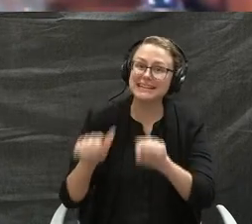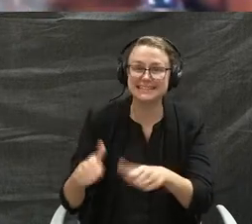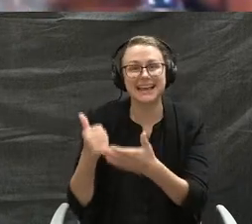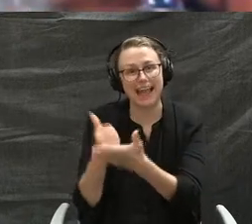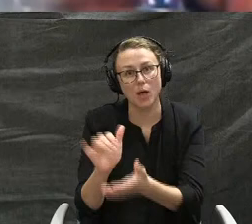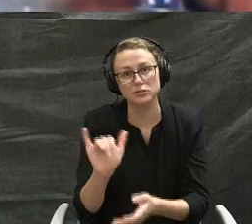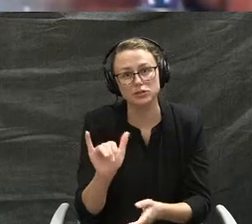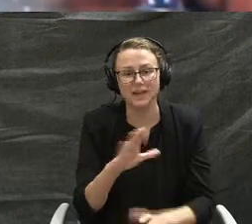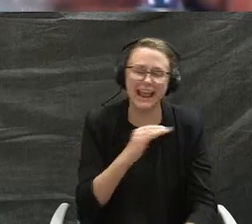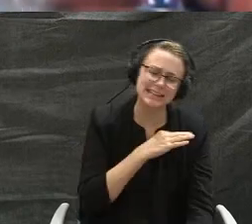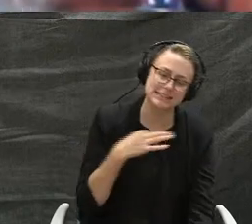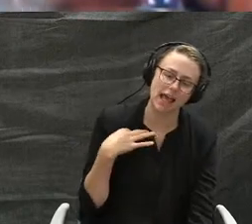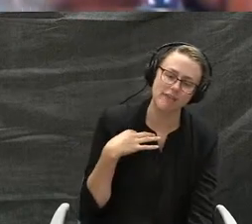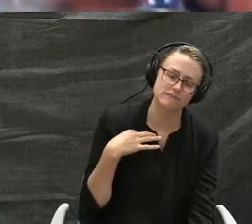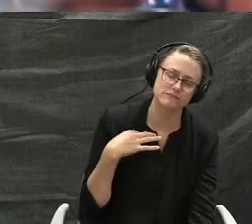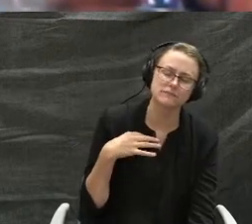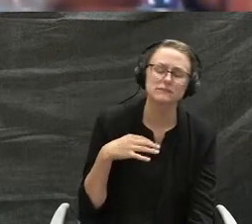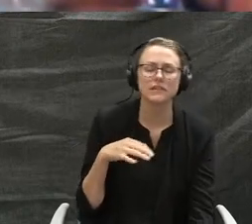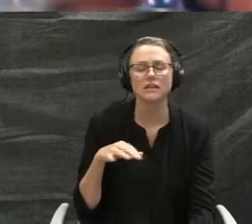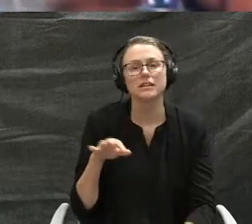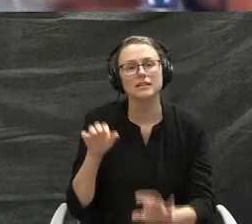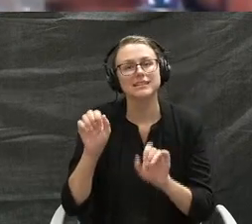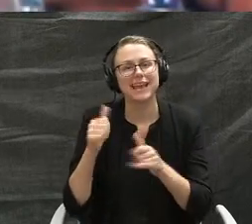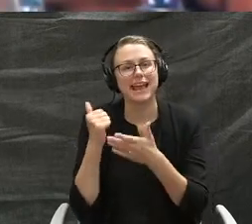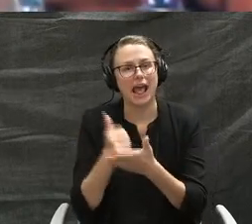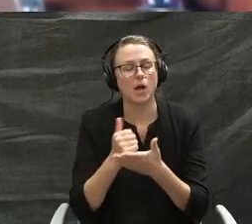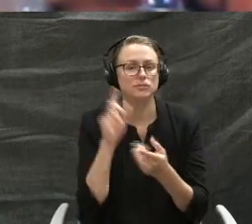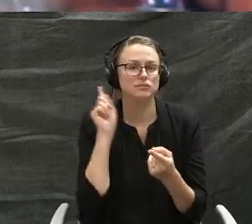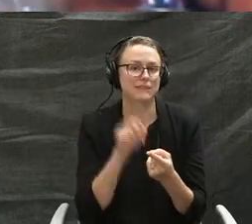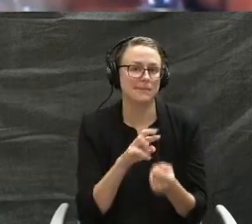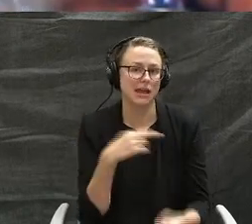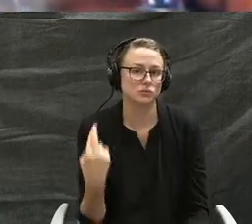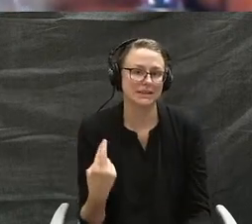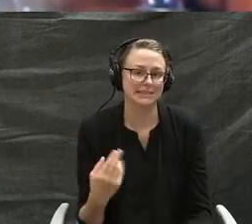families can help to an end staff can help to minimize the